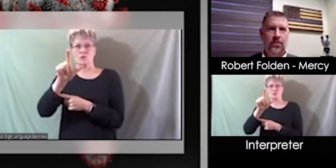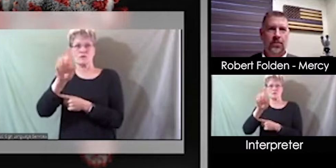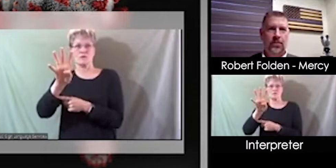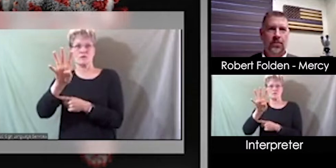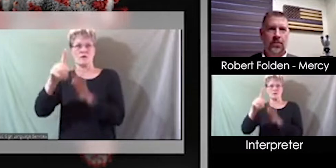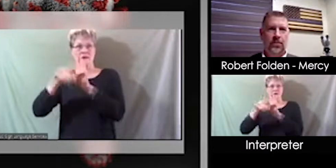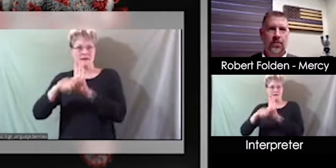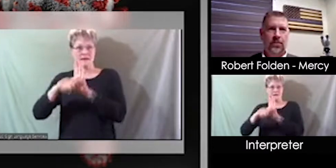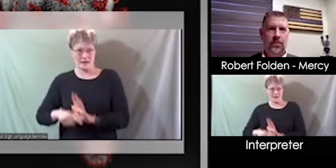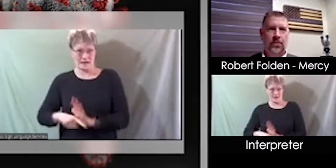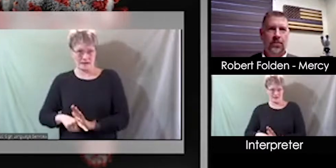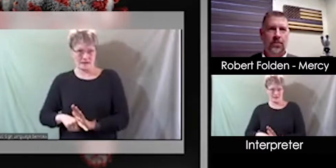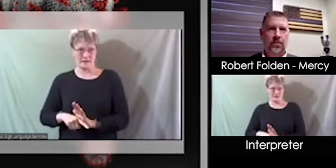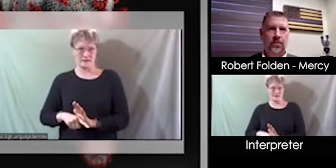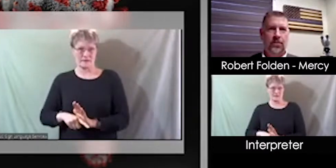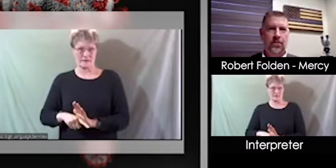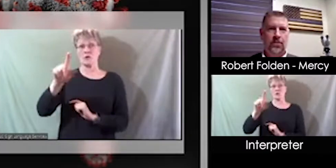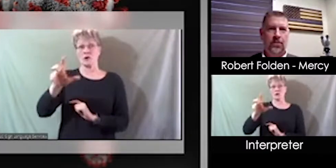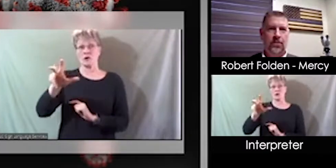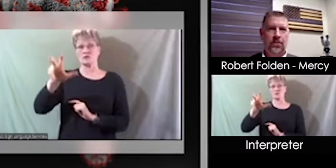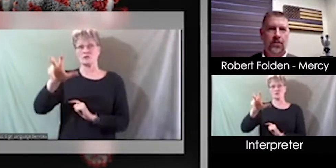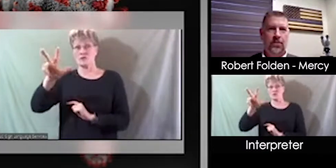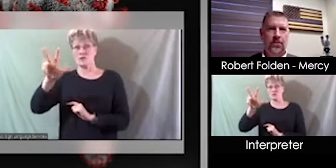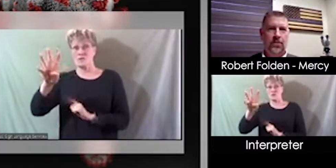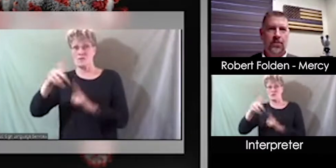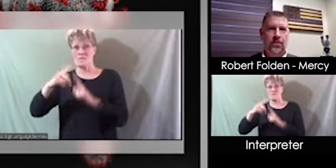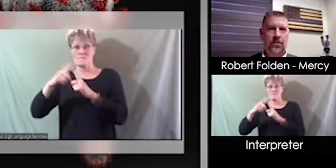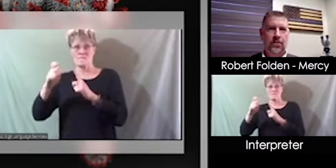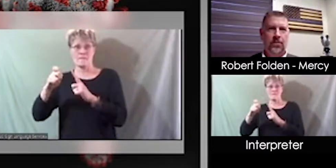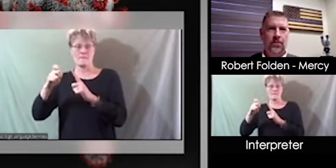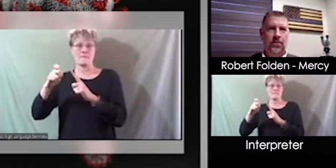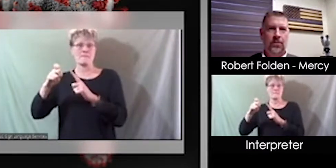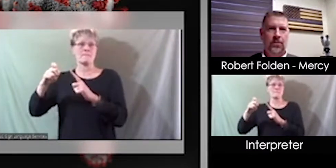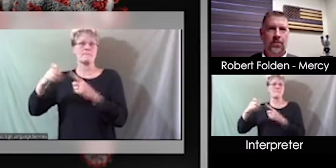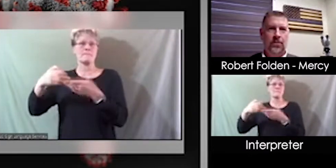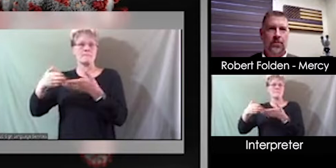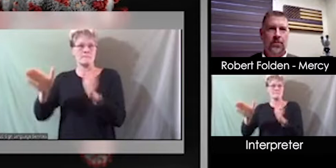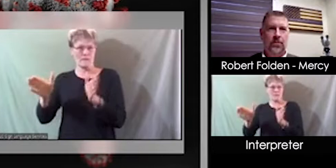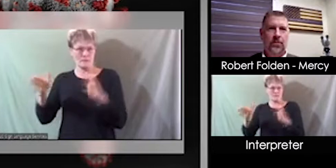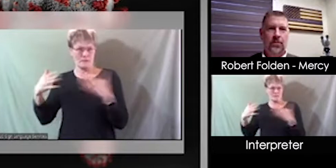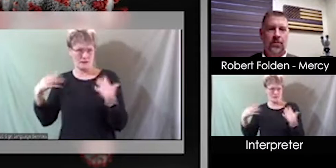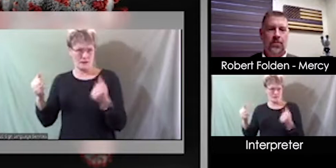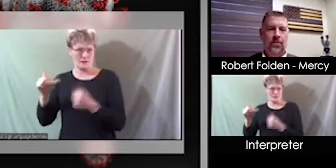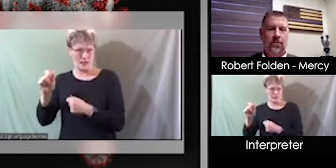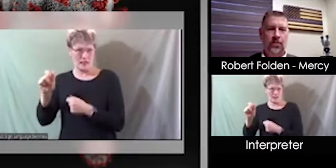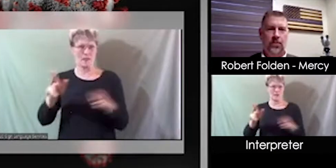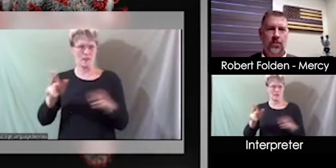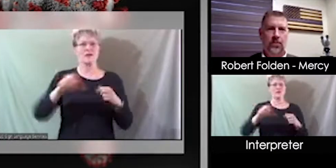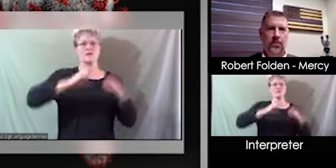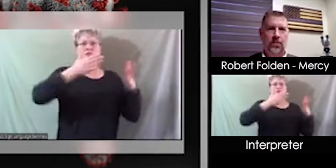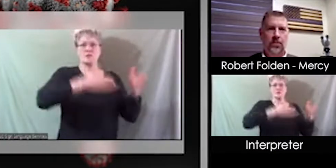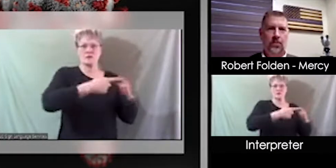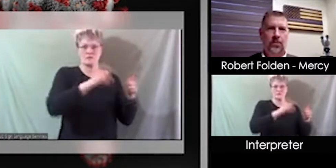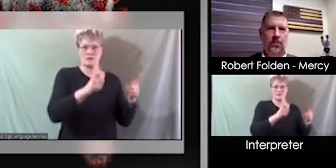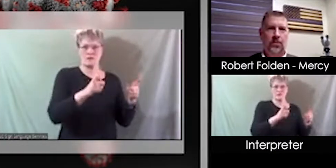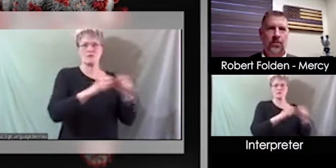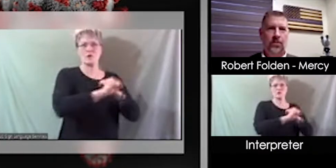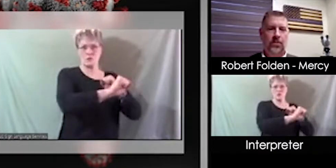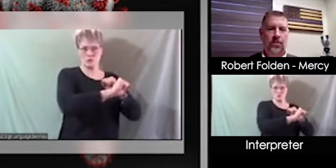Public Health Lab and then 90 from commercial labs. We have three people in isolation. We've got the one at home who was our